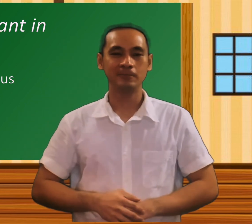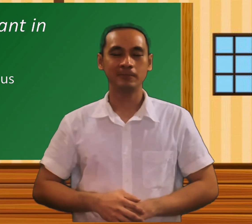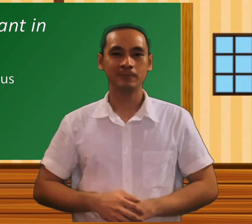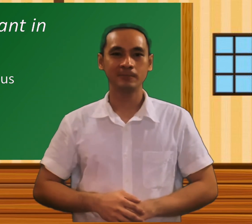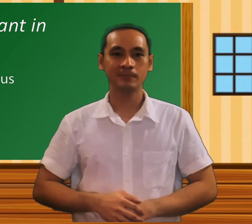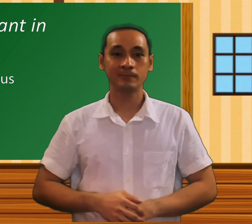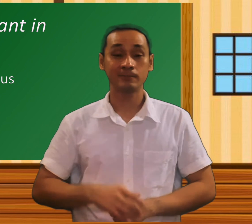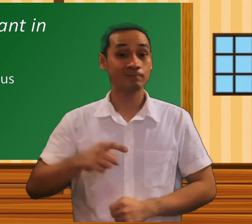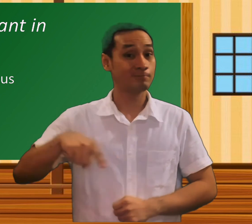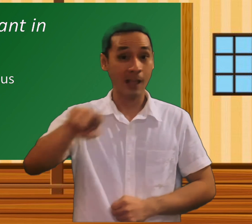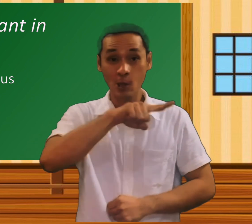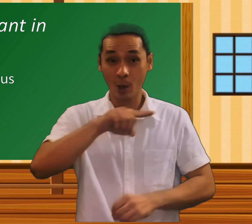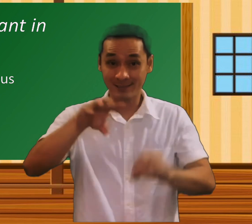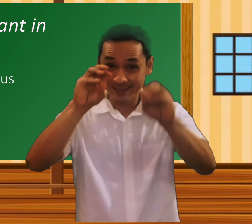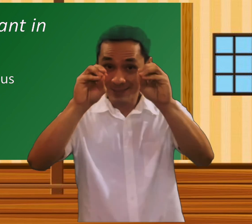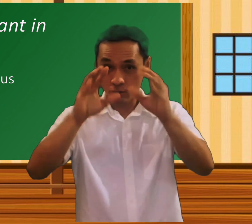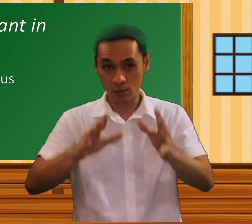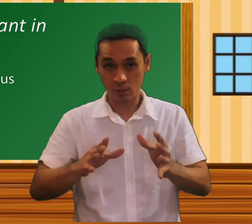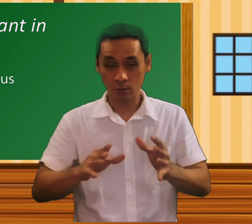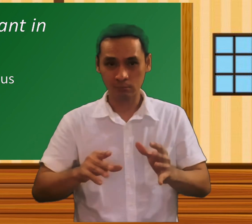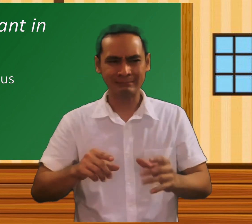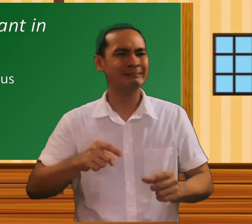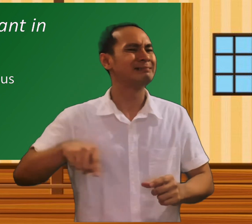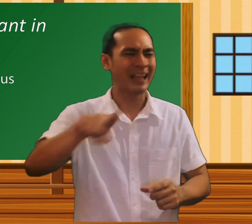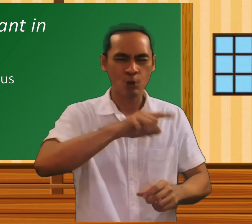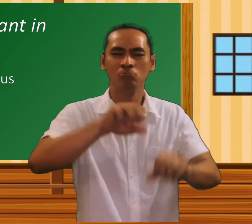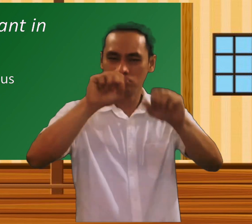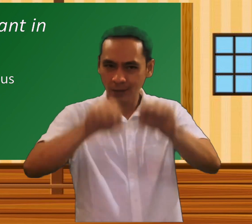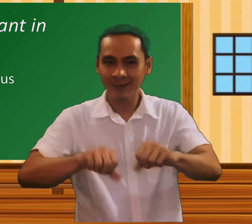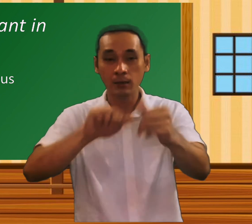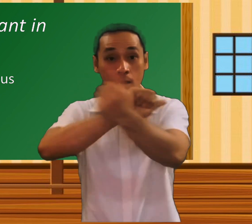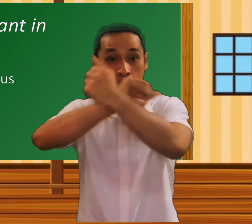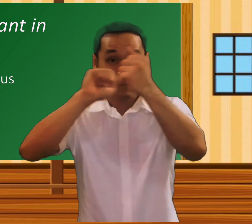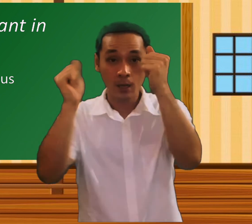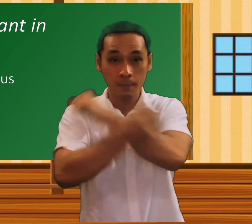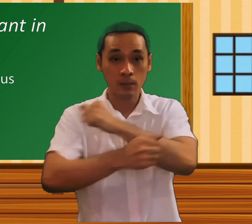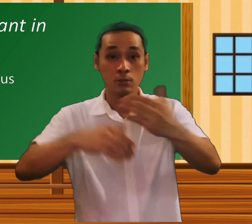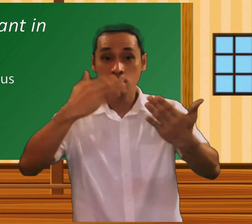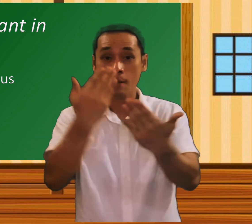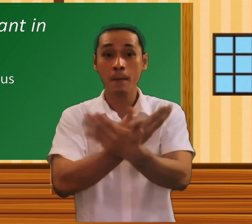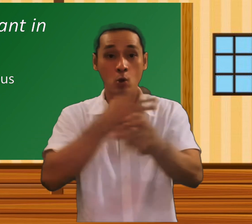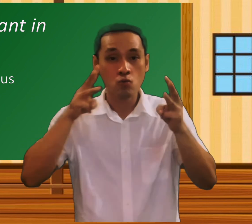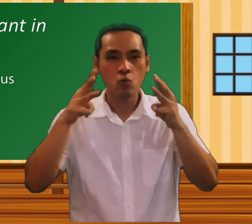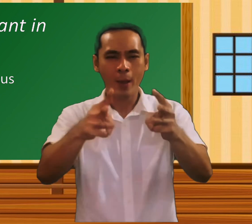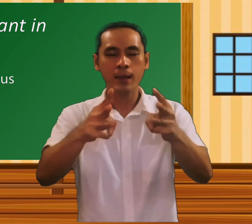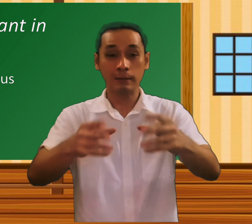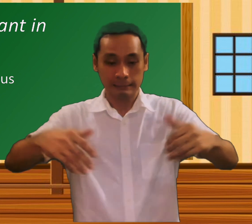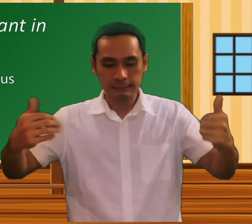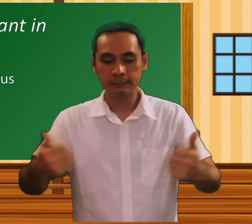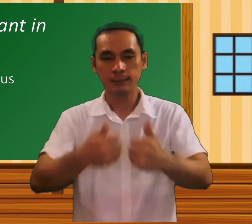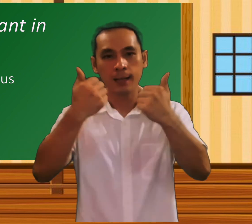as educators we are able to adapt to the new trends and challenges in education